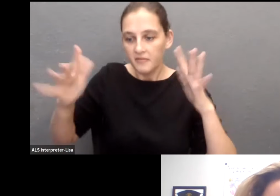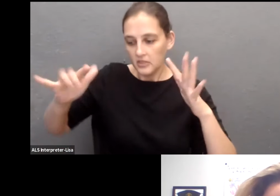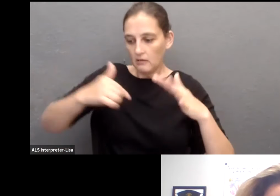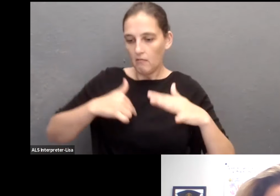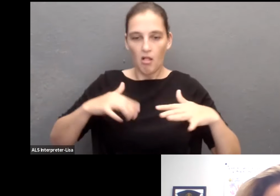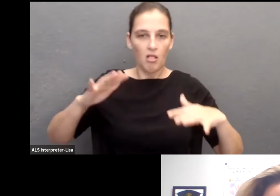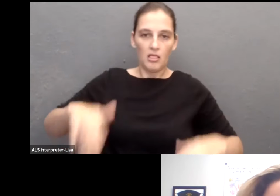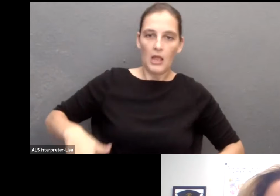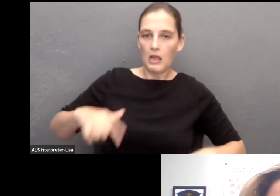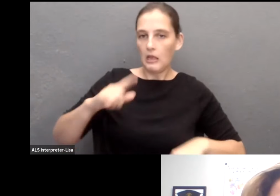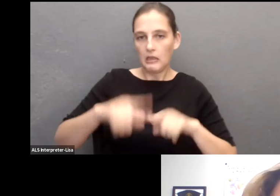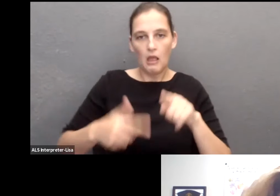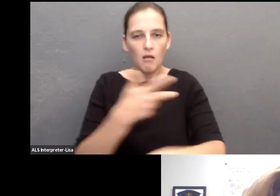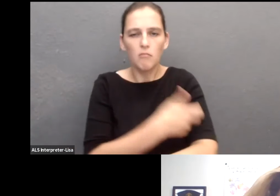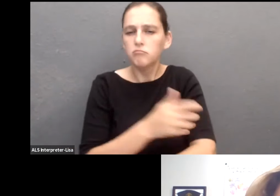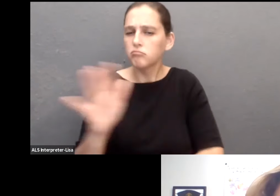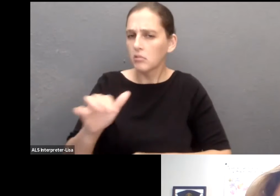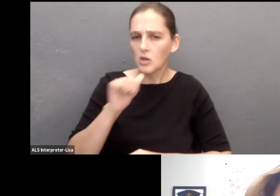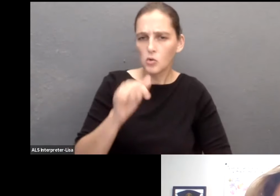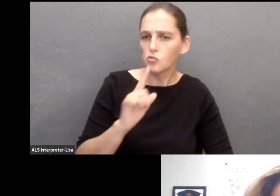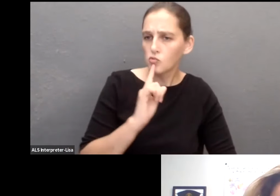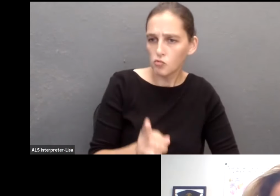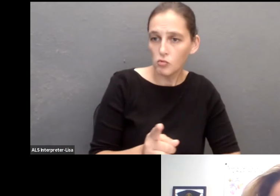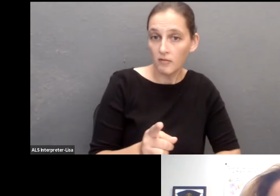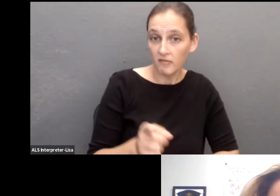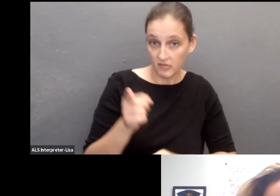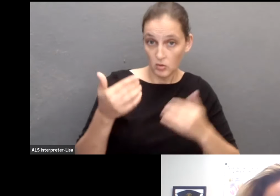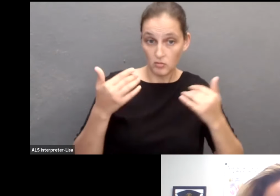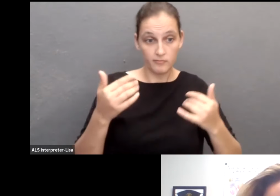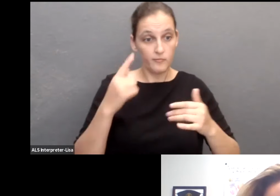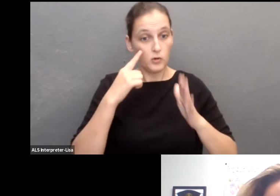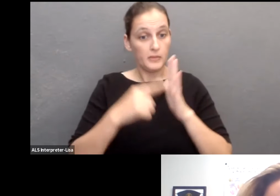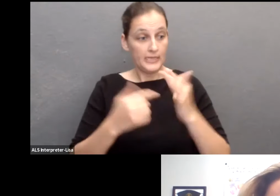That's not true, so if you get your first shot today you're actually starting to get